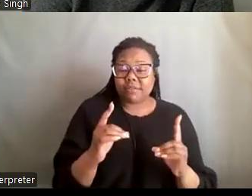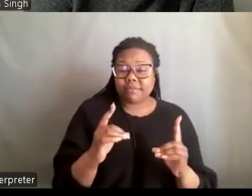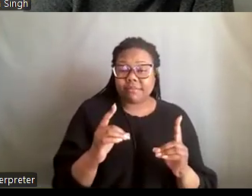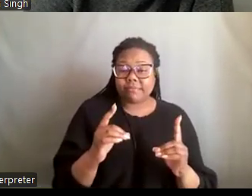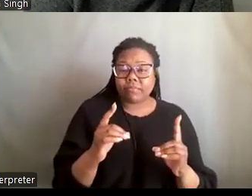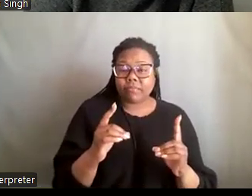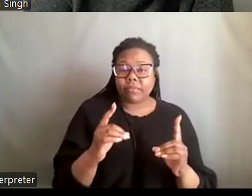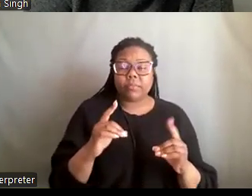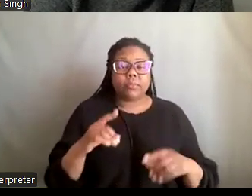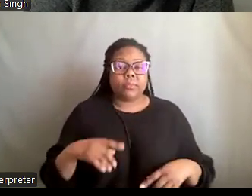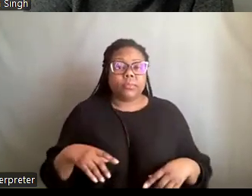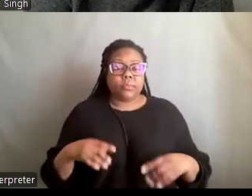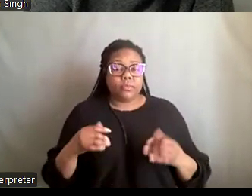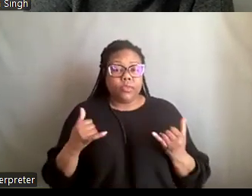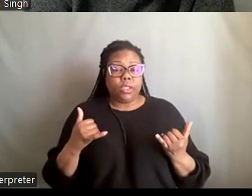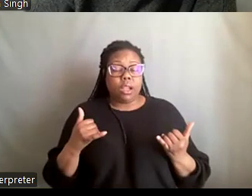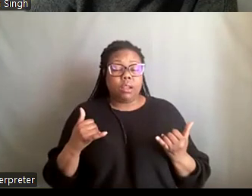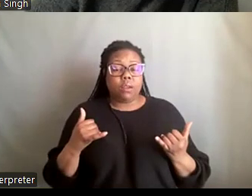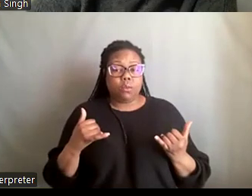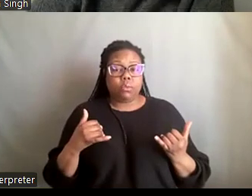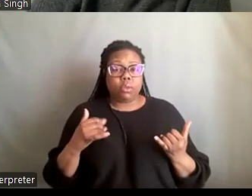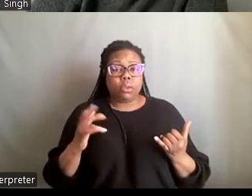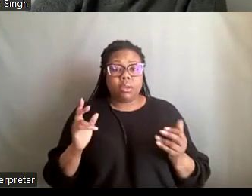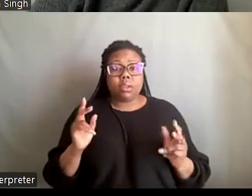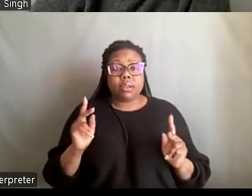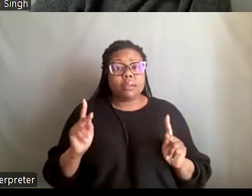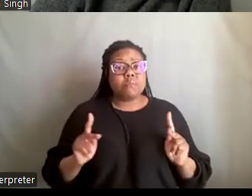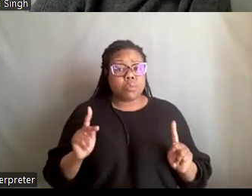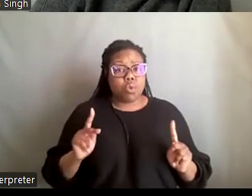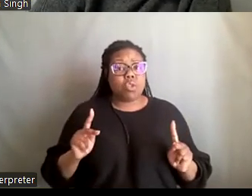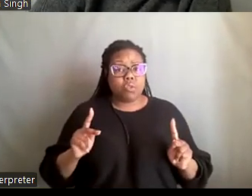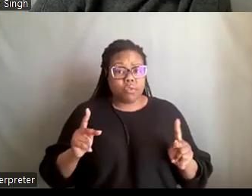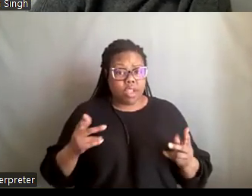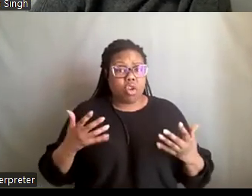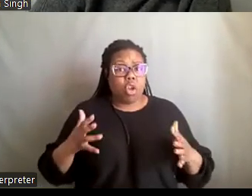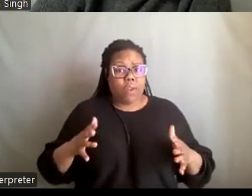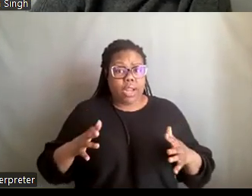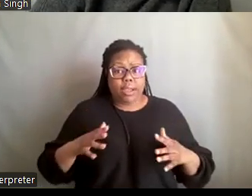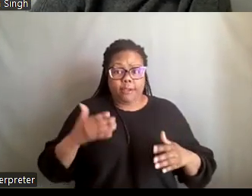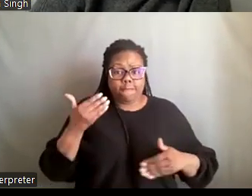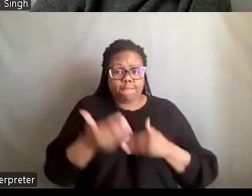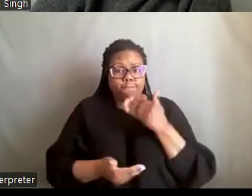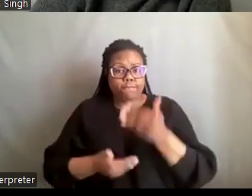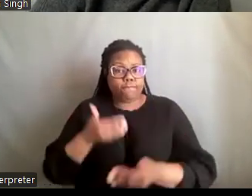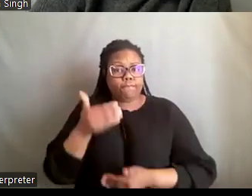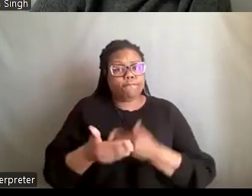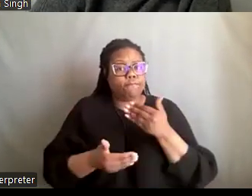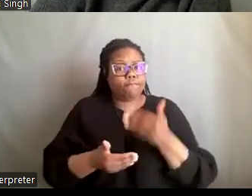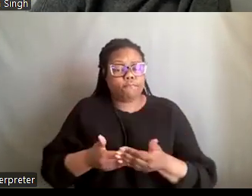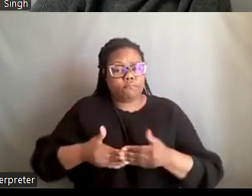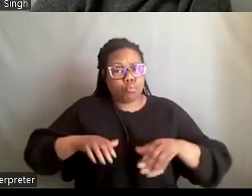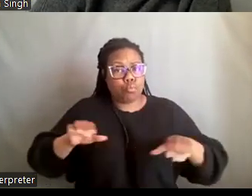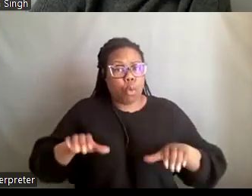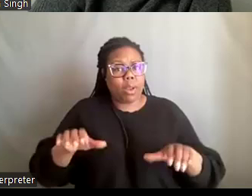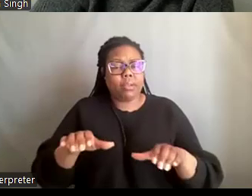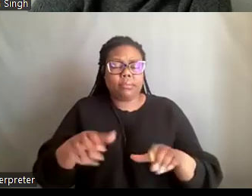education right now. What I'm seeing is those who are